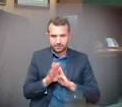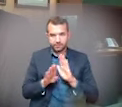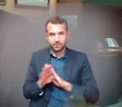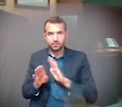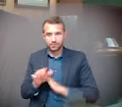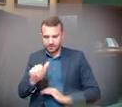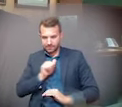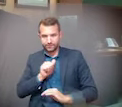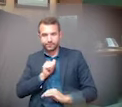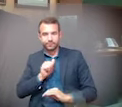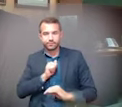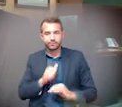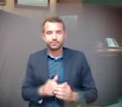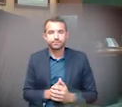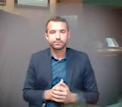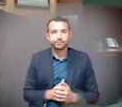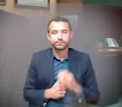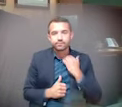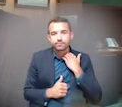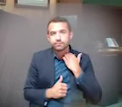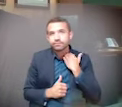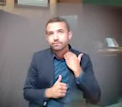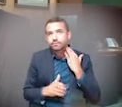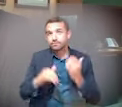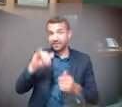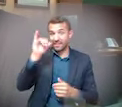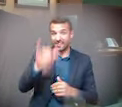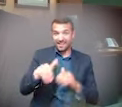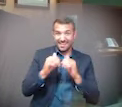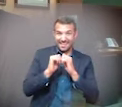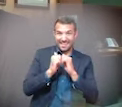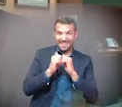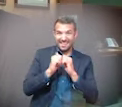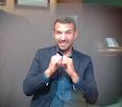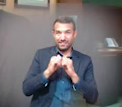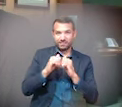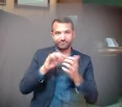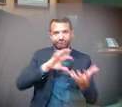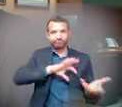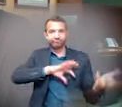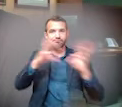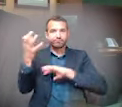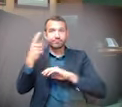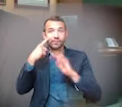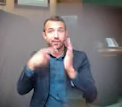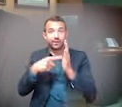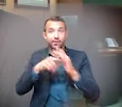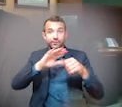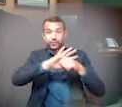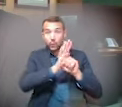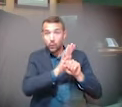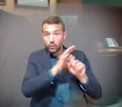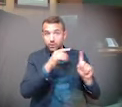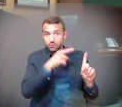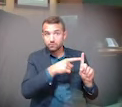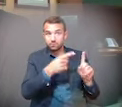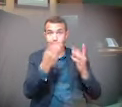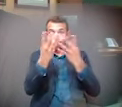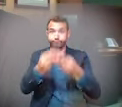And then, the first part of your question, that is how we are able to take a crisis like COVID and come out of it better than we came into it.